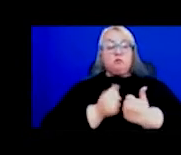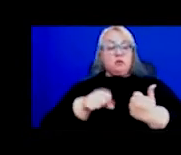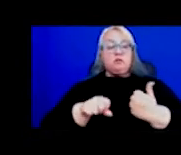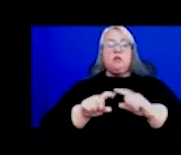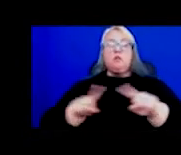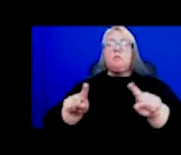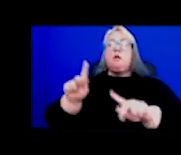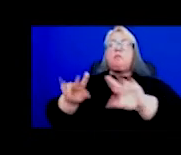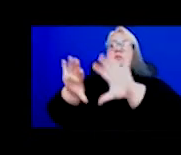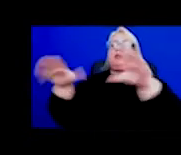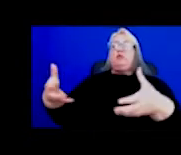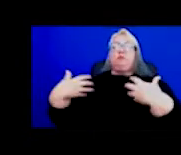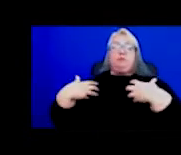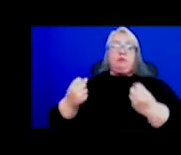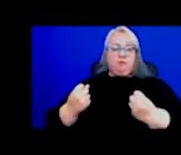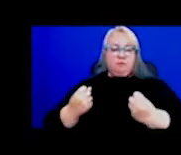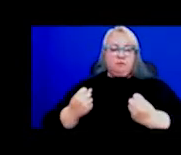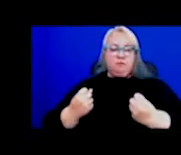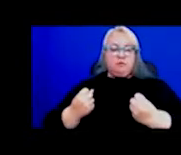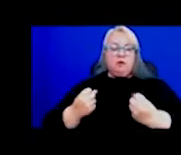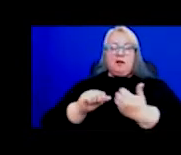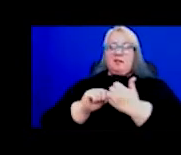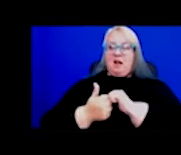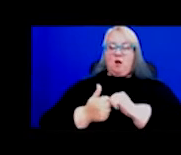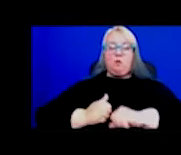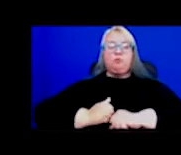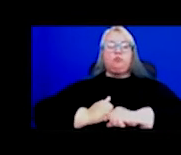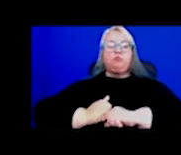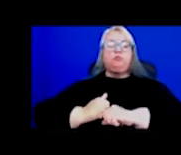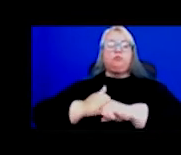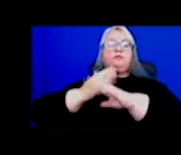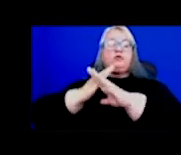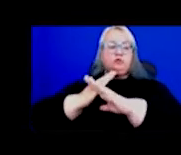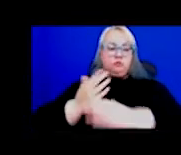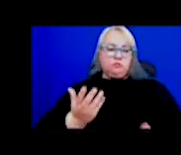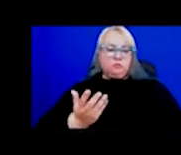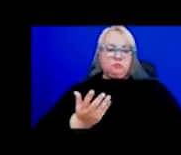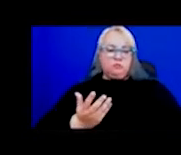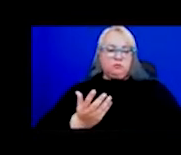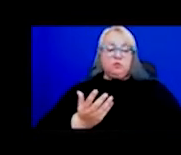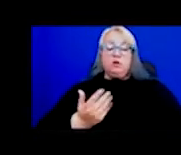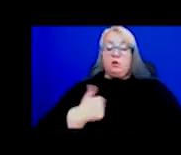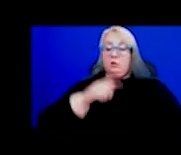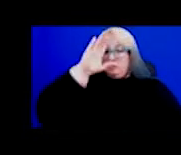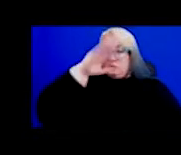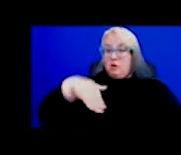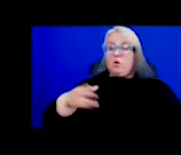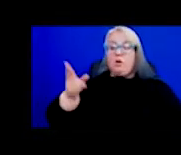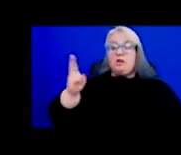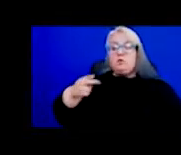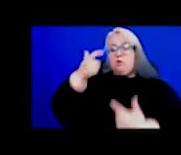health and the whole Arena of prevention and as we know with historical trauma and with the impact